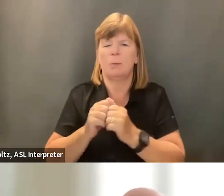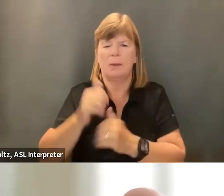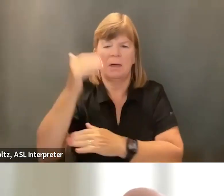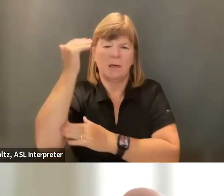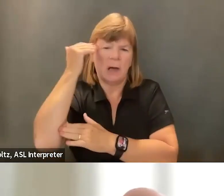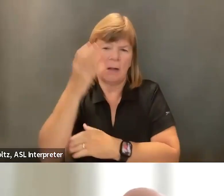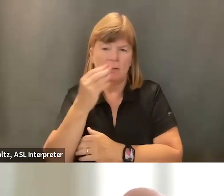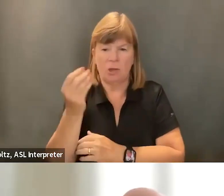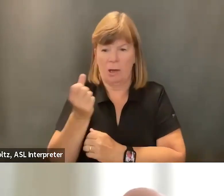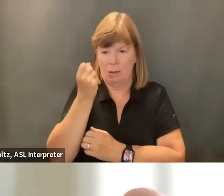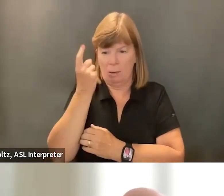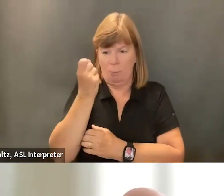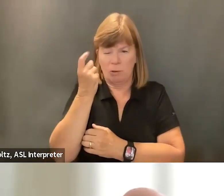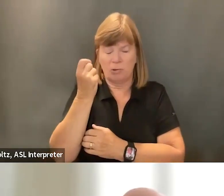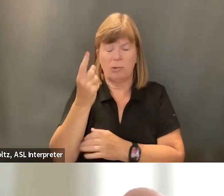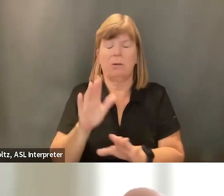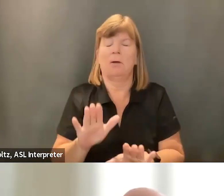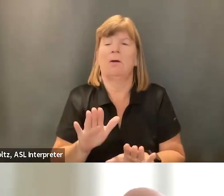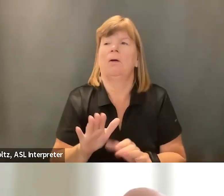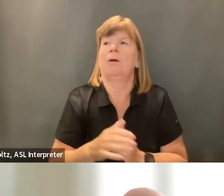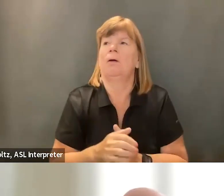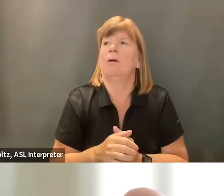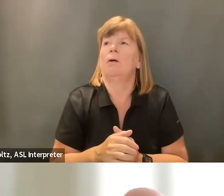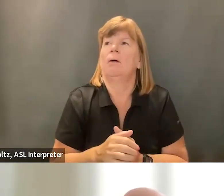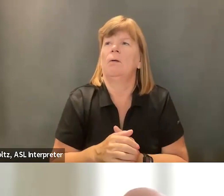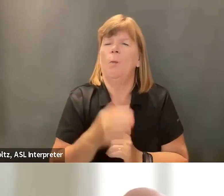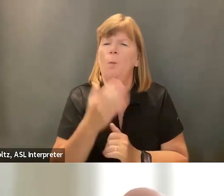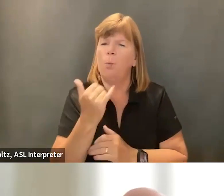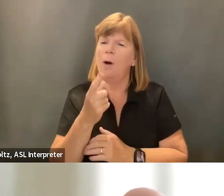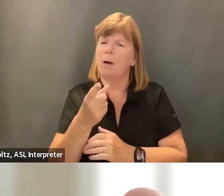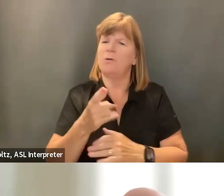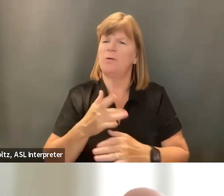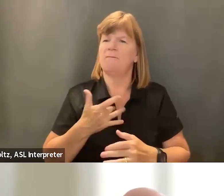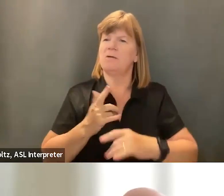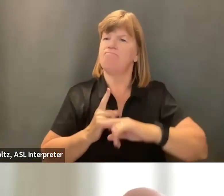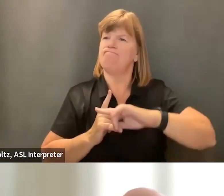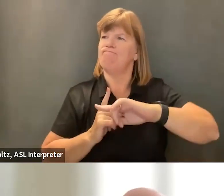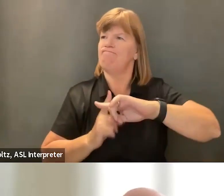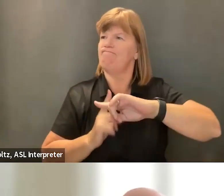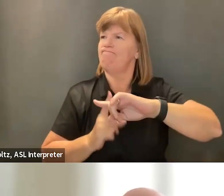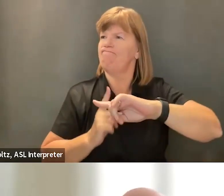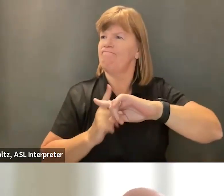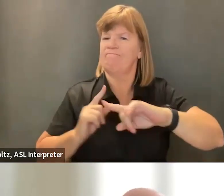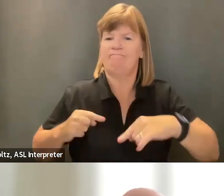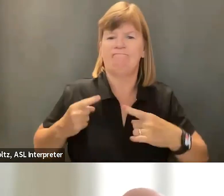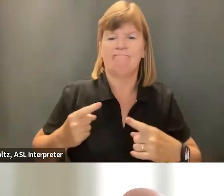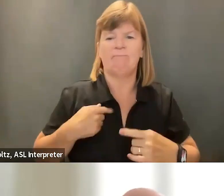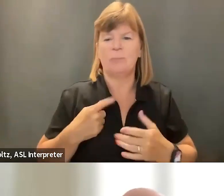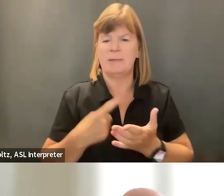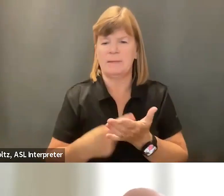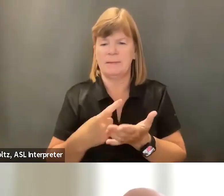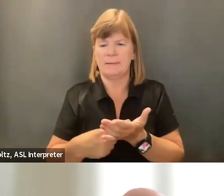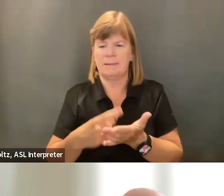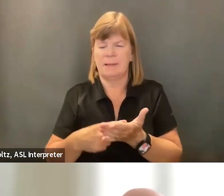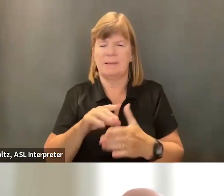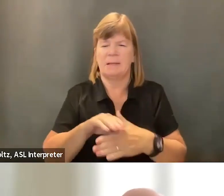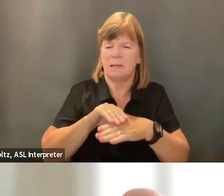you know why are you optimistic as we we've been talking about about content-rich language arts